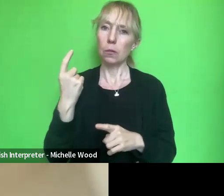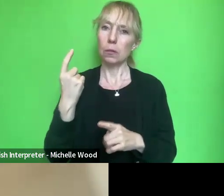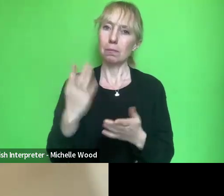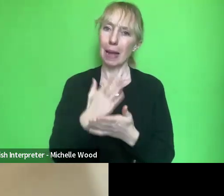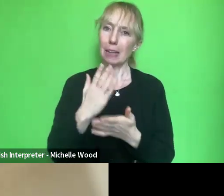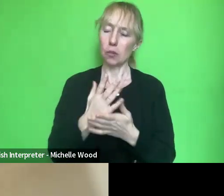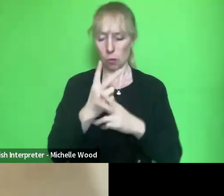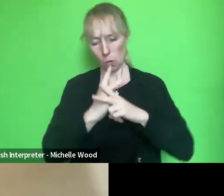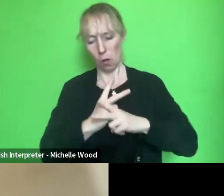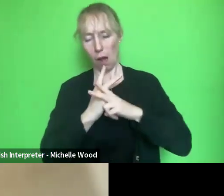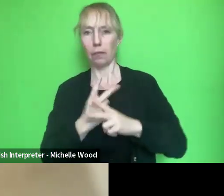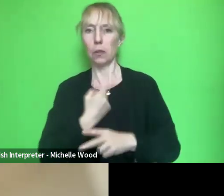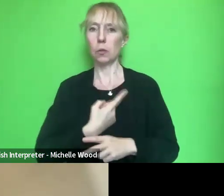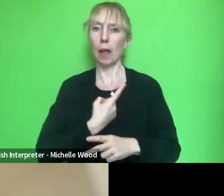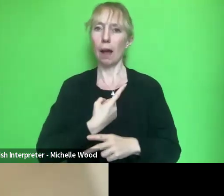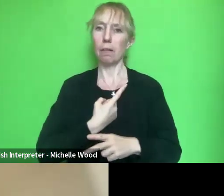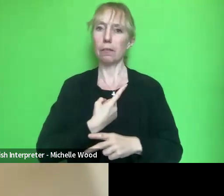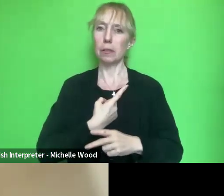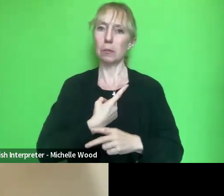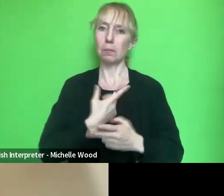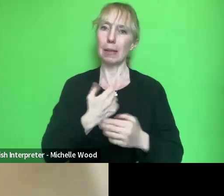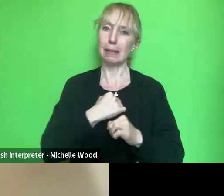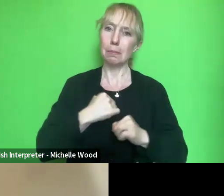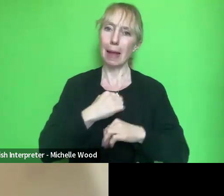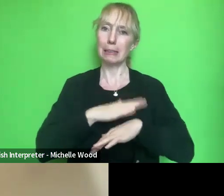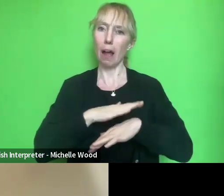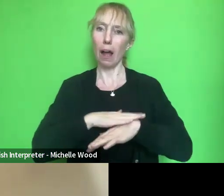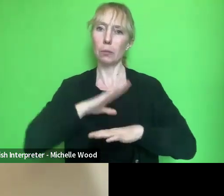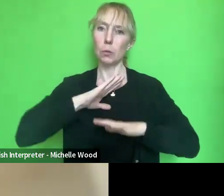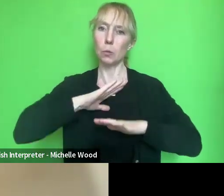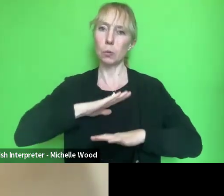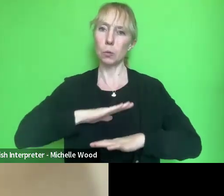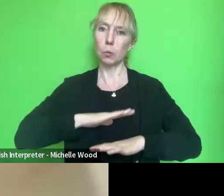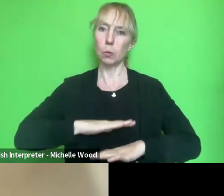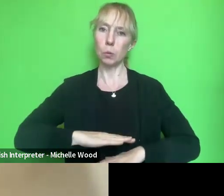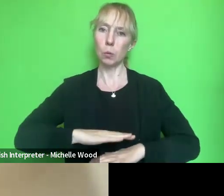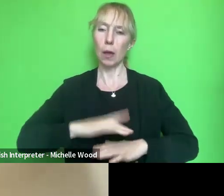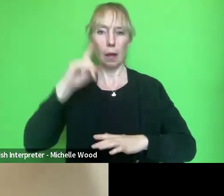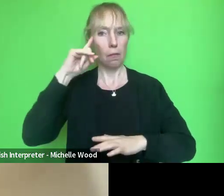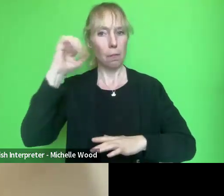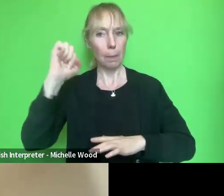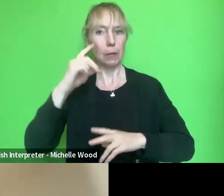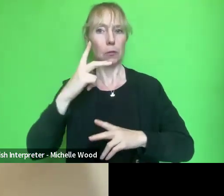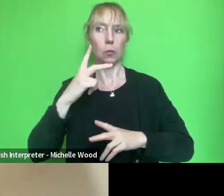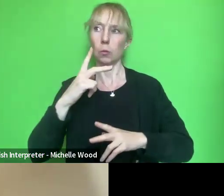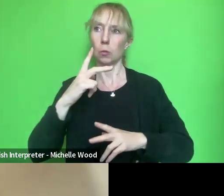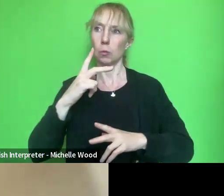giving yourself that space and time to, to decompress and, and remembering to look after that because I think it comes